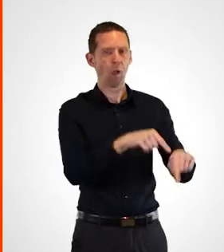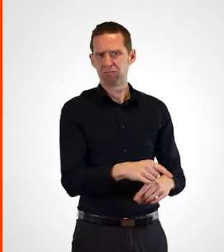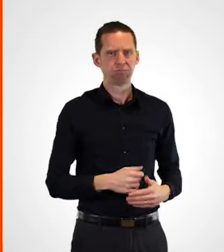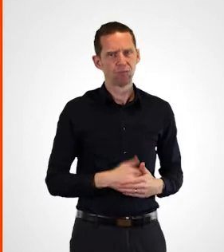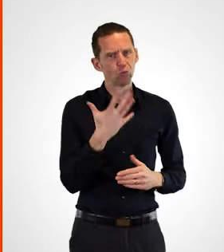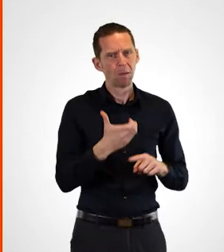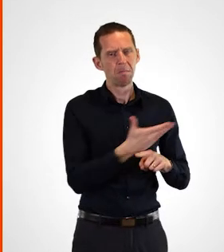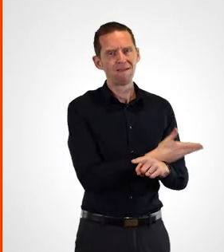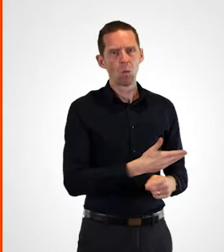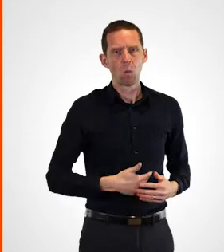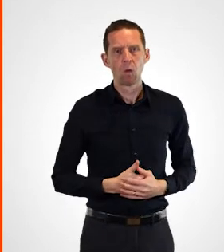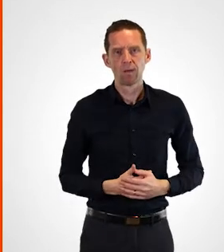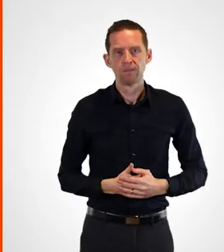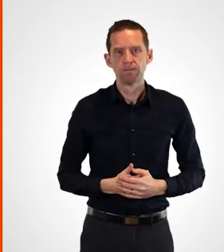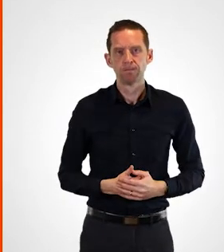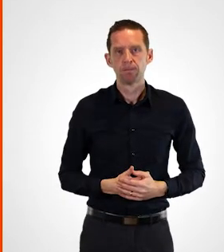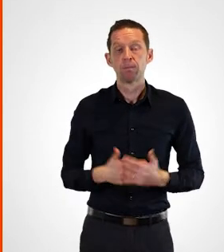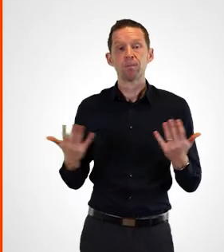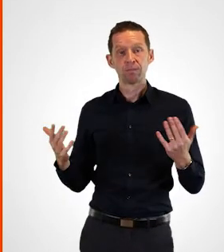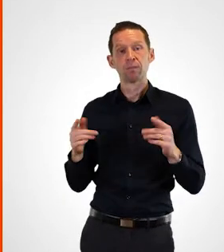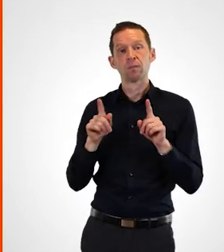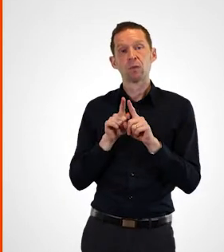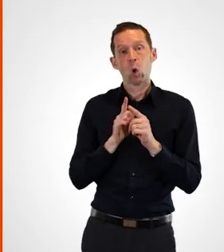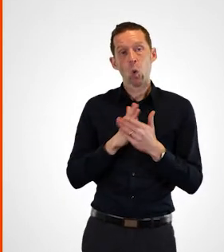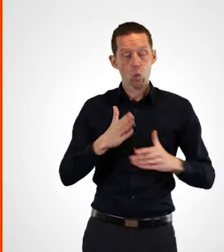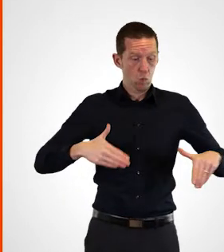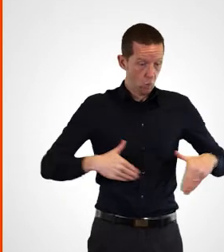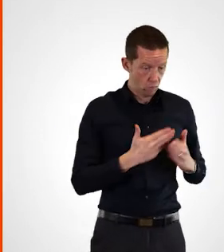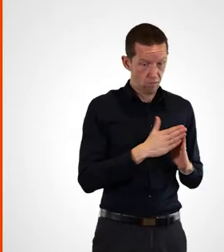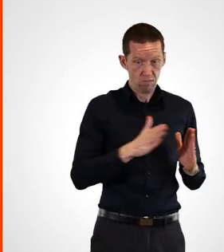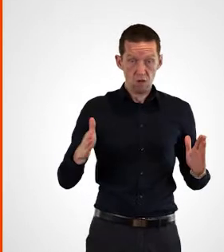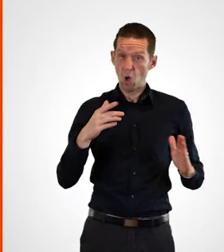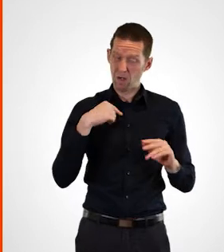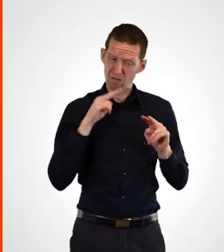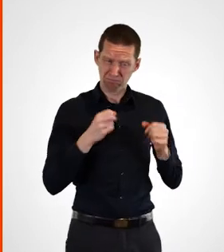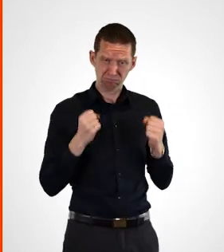And also during this time there's a very strong relationship between reading and writing, and we talked about that